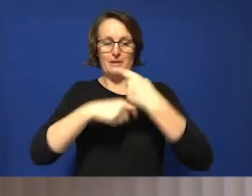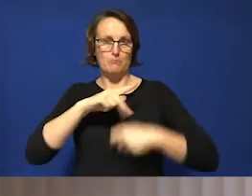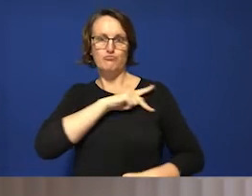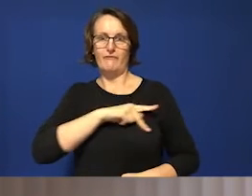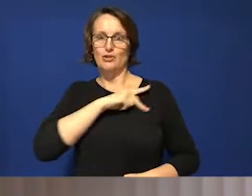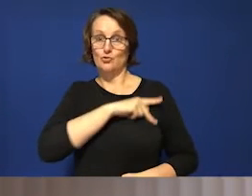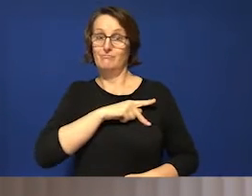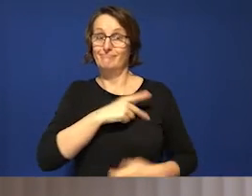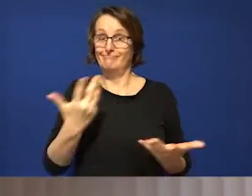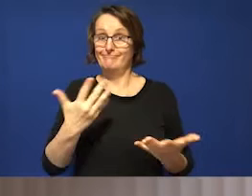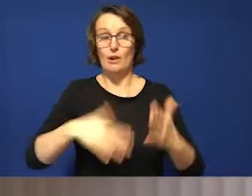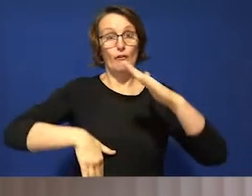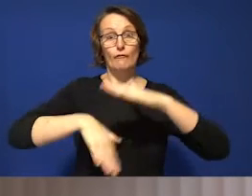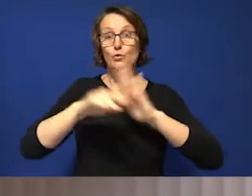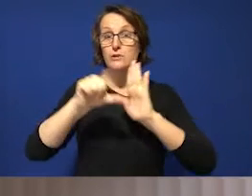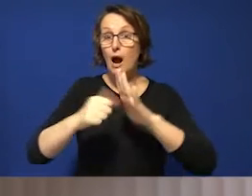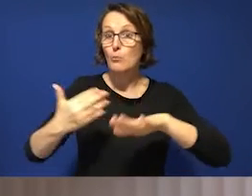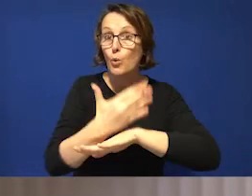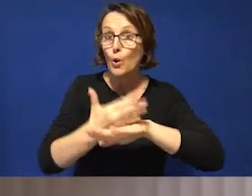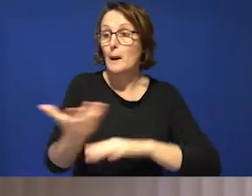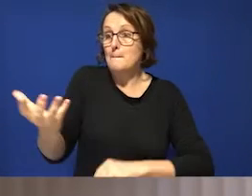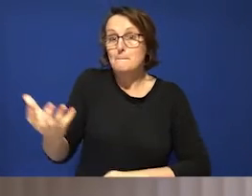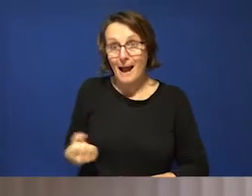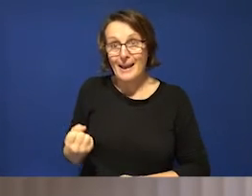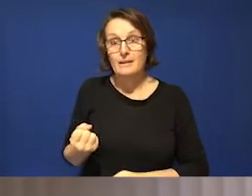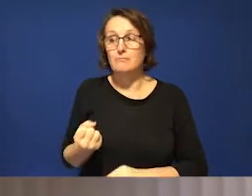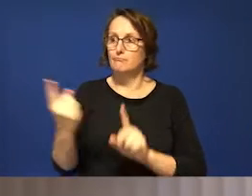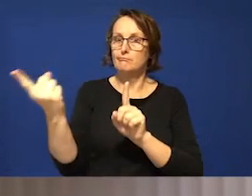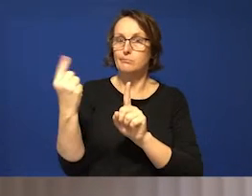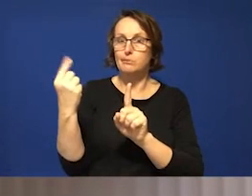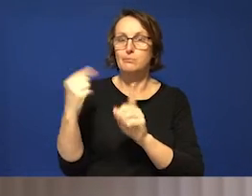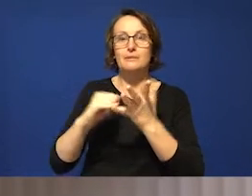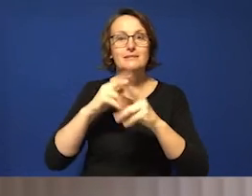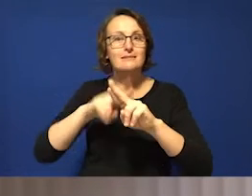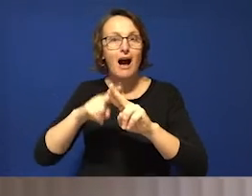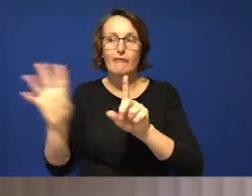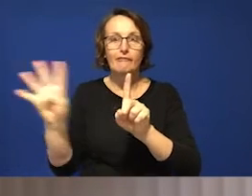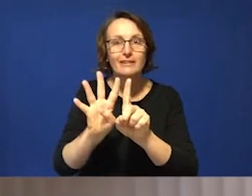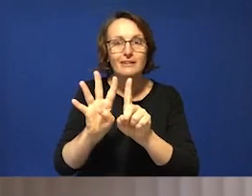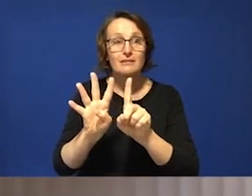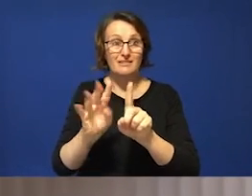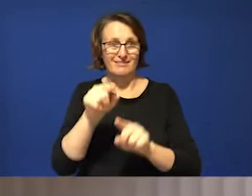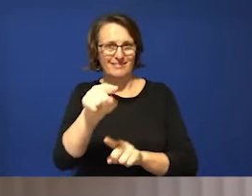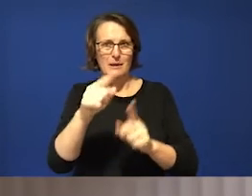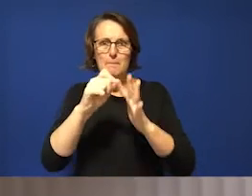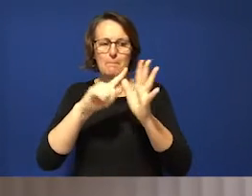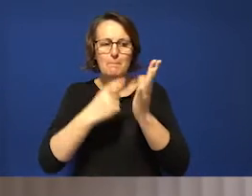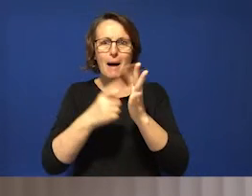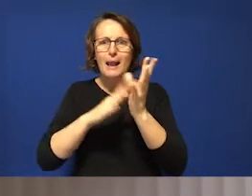They became full time, paid people doing the job. They had staff and the building certainly wasn't keeping up with that.